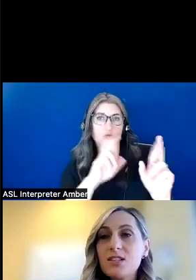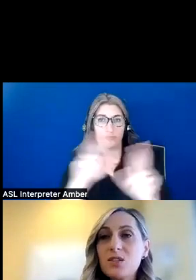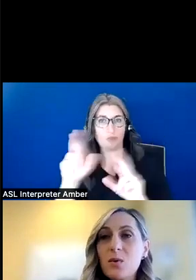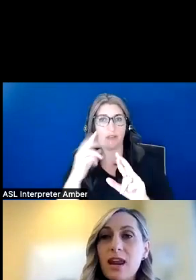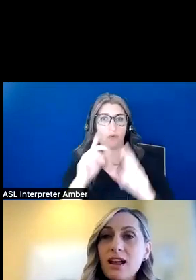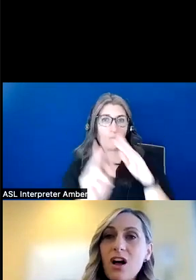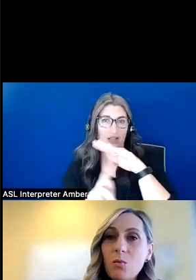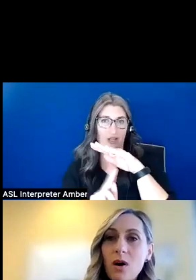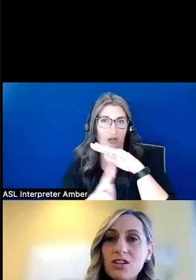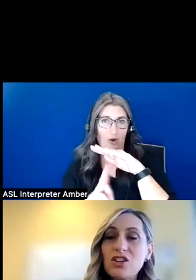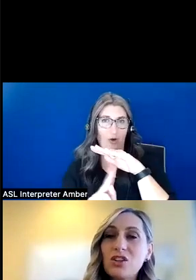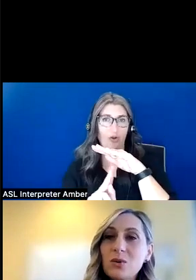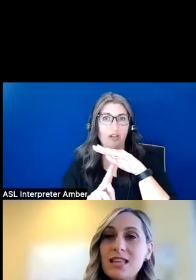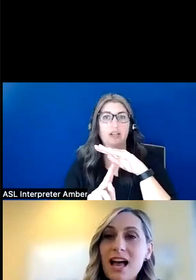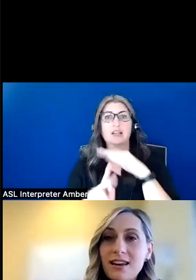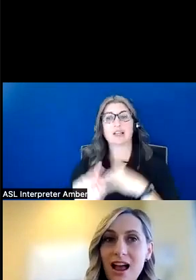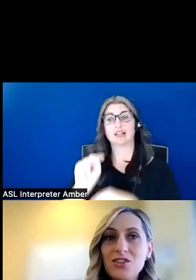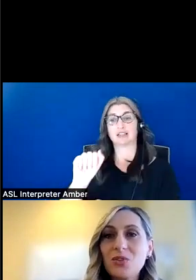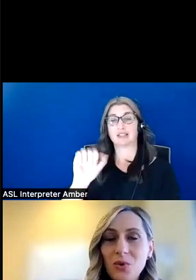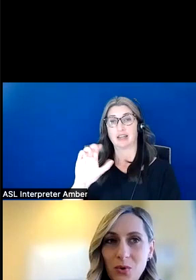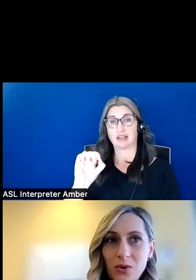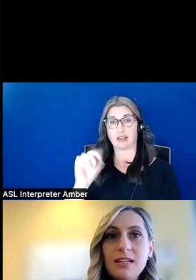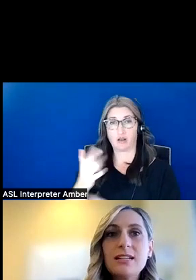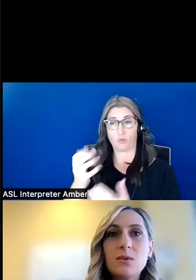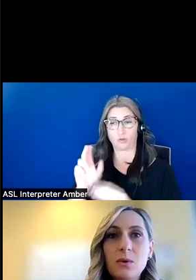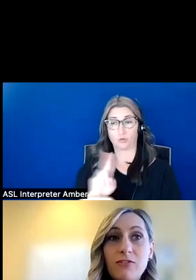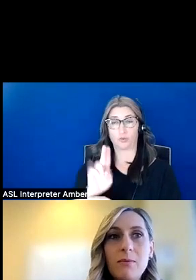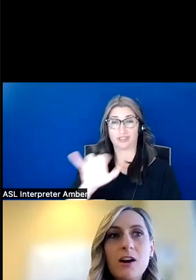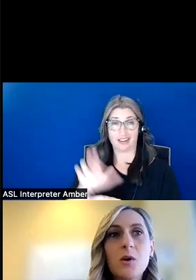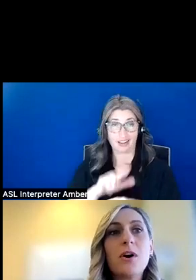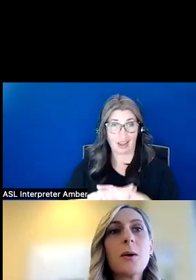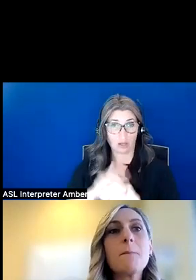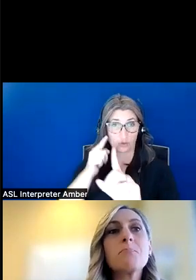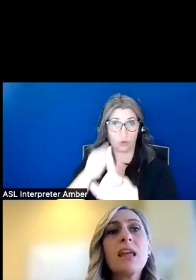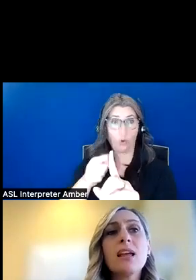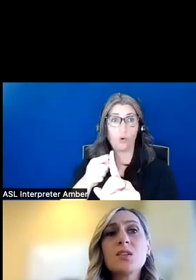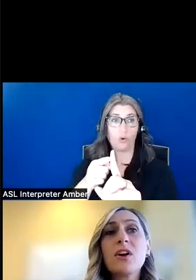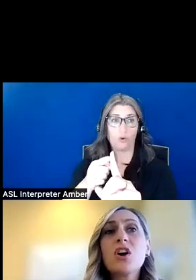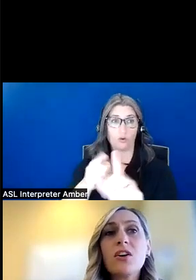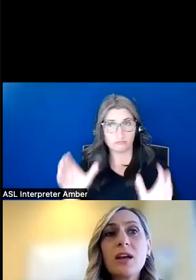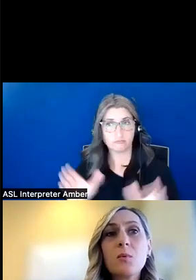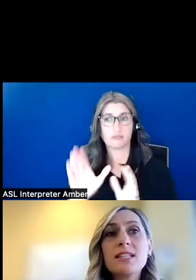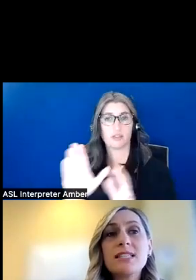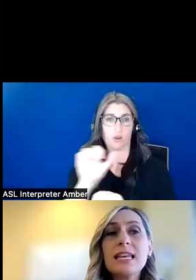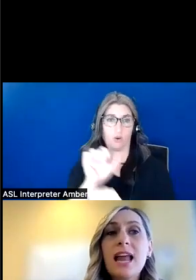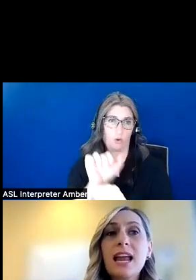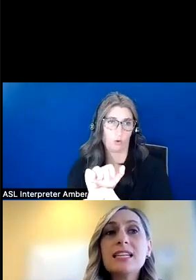NACOG wanted to use that national goal to inform their work, so their target was 90